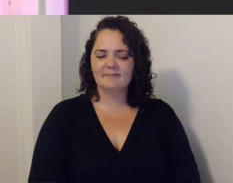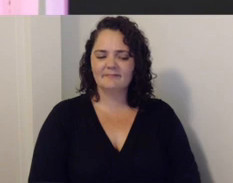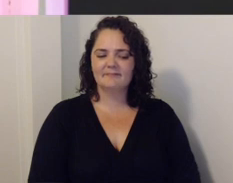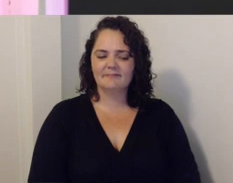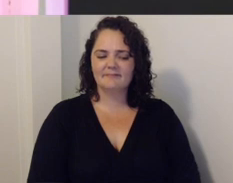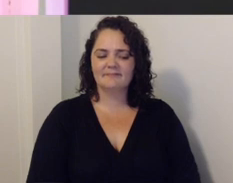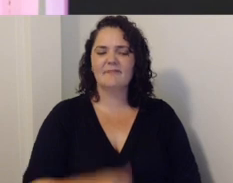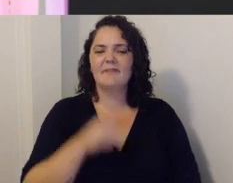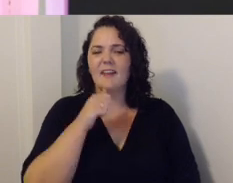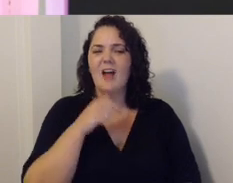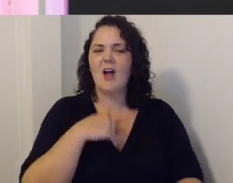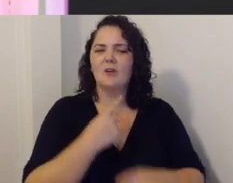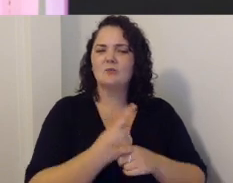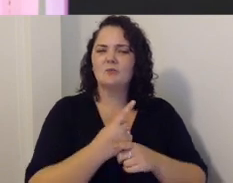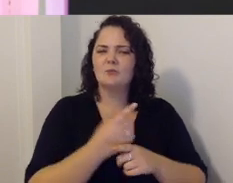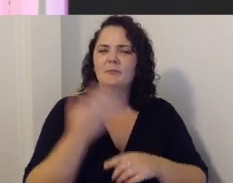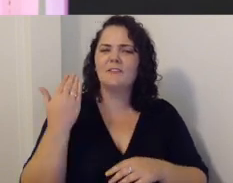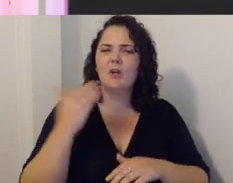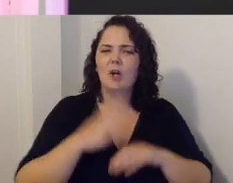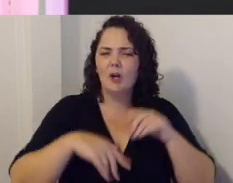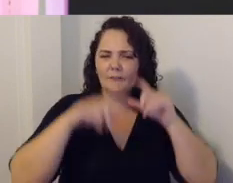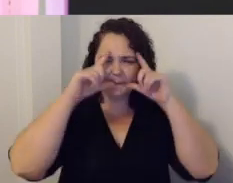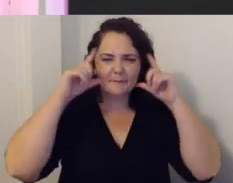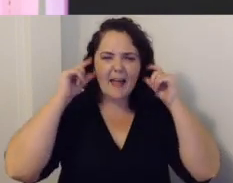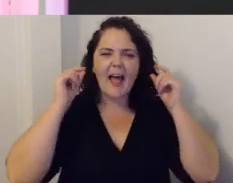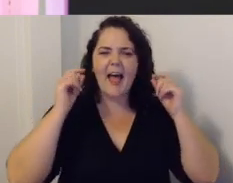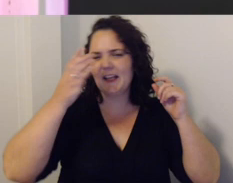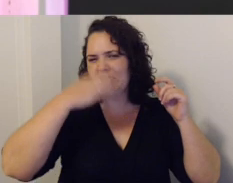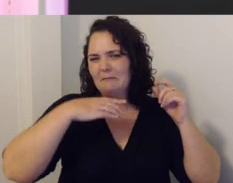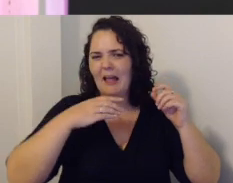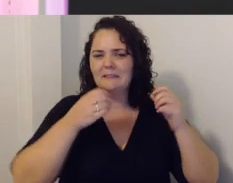our our naked mayhem, our masquerade life drawing parties are uh sold out already so um